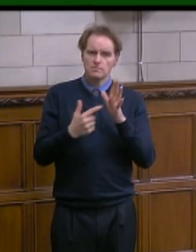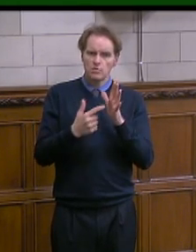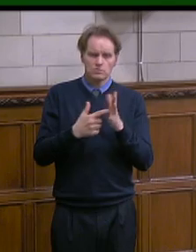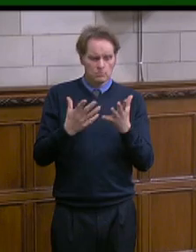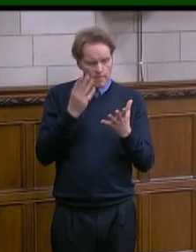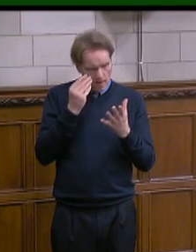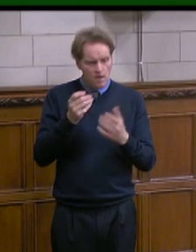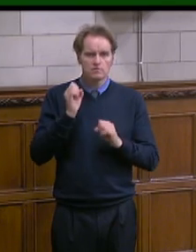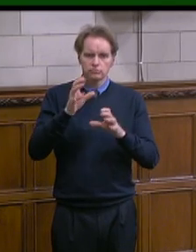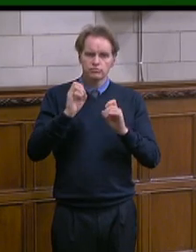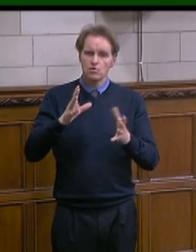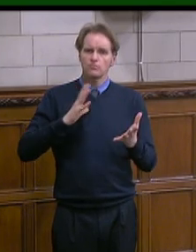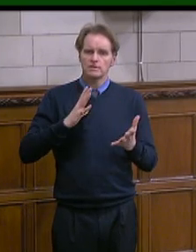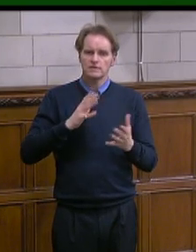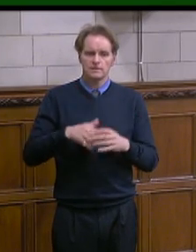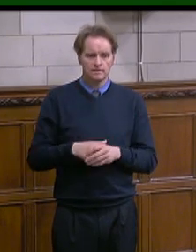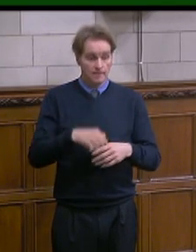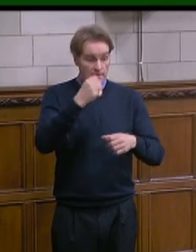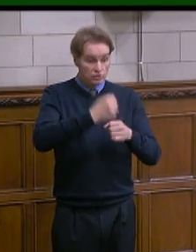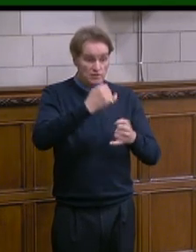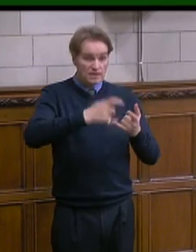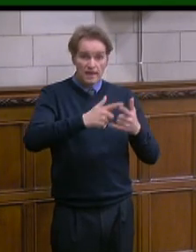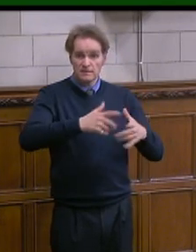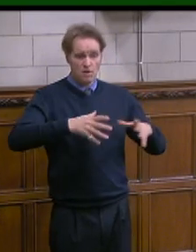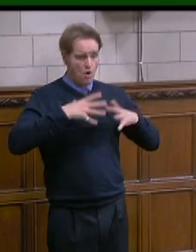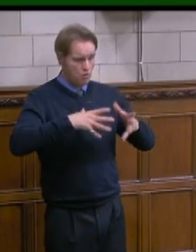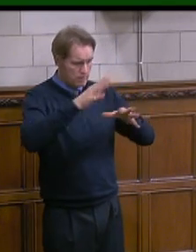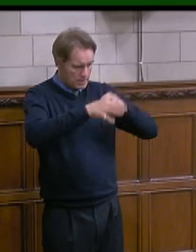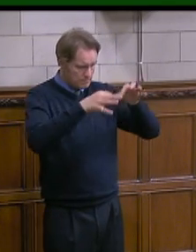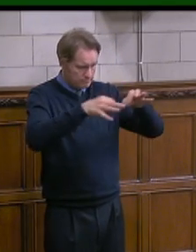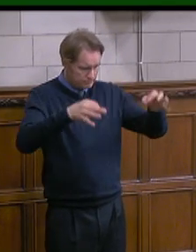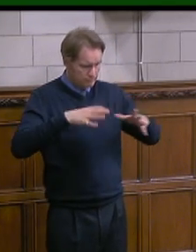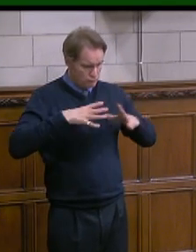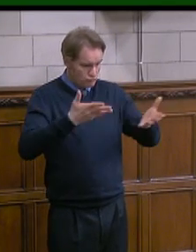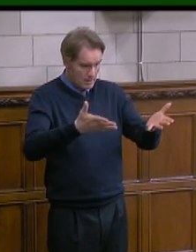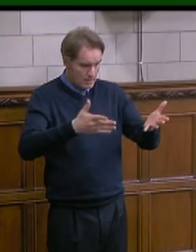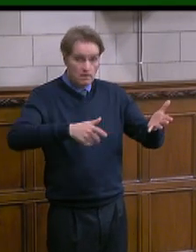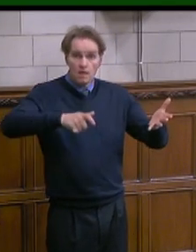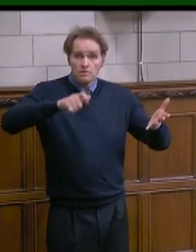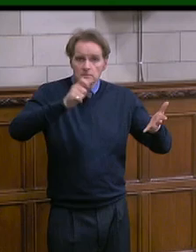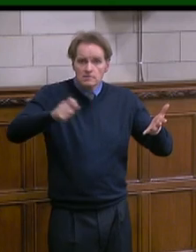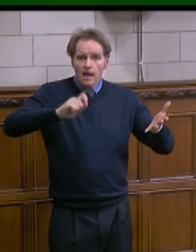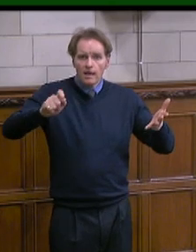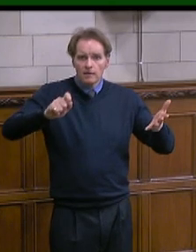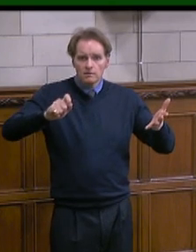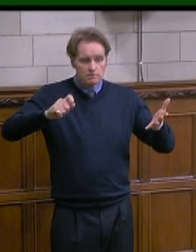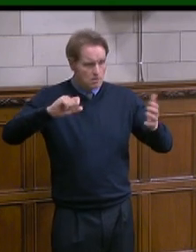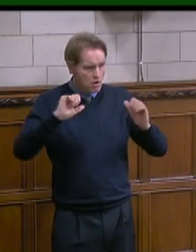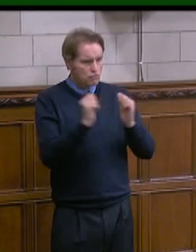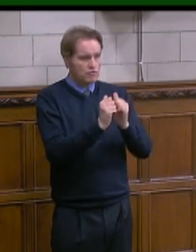We have heard that the GCSE model is ready to go and that all it needs is sign-off from the Department for Education.